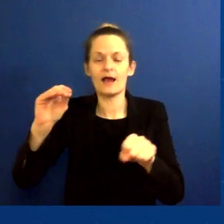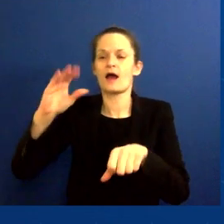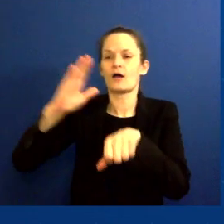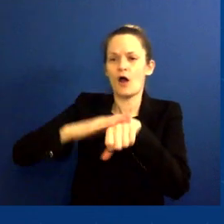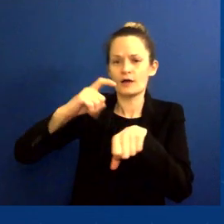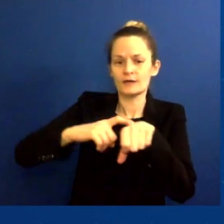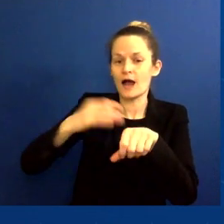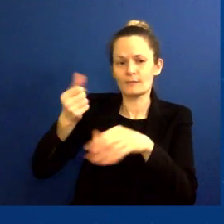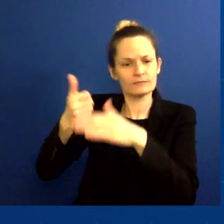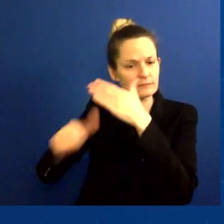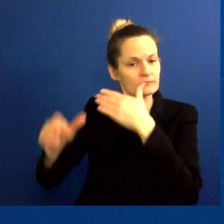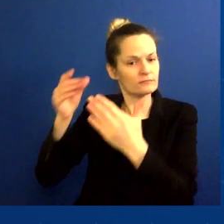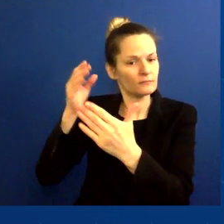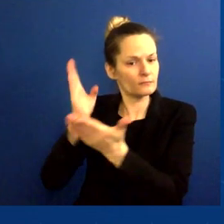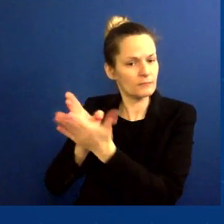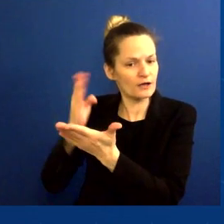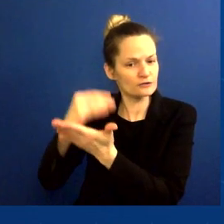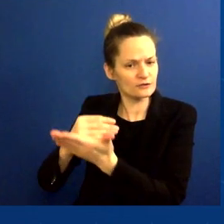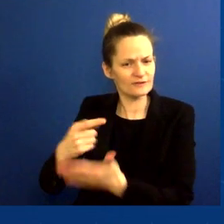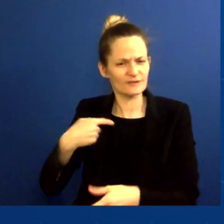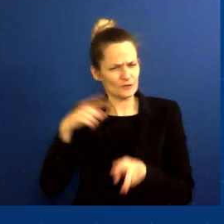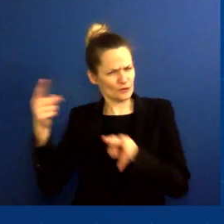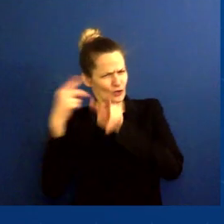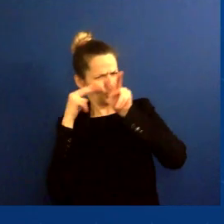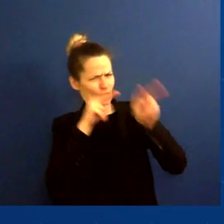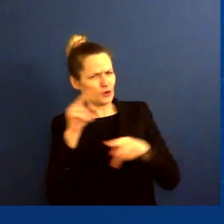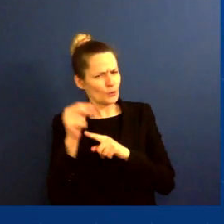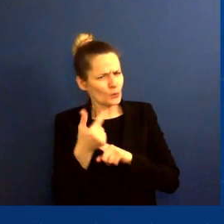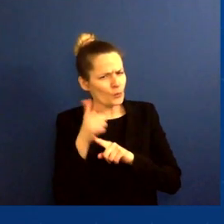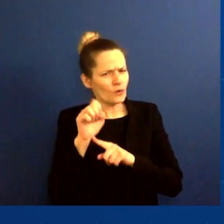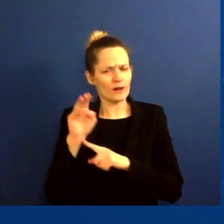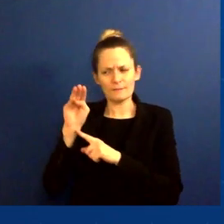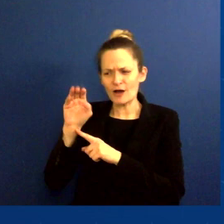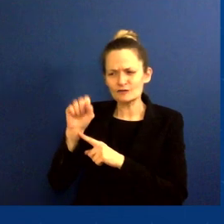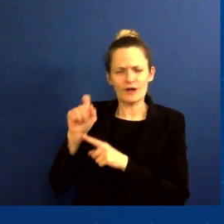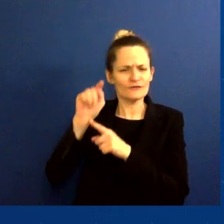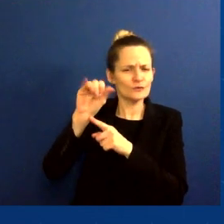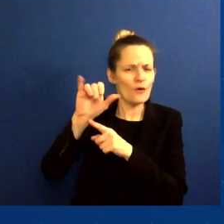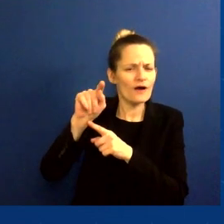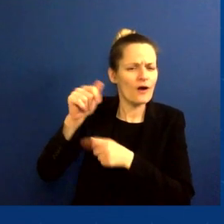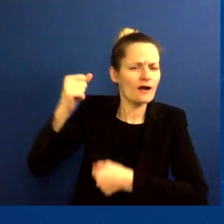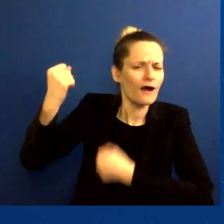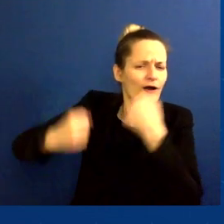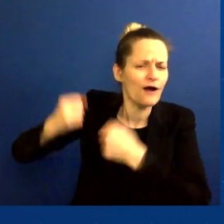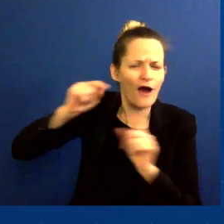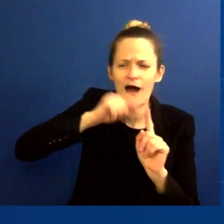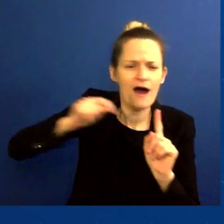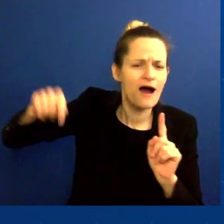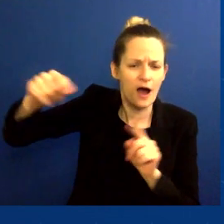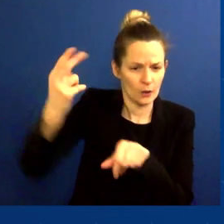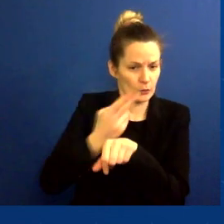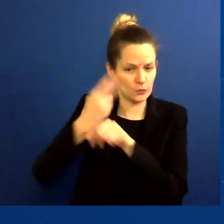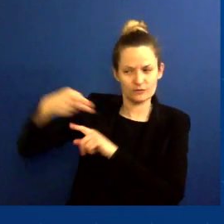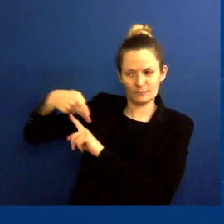Toyota and other use policies for their construction projects. And now the federal government would do the same.